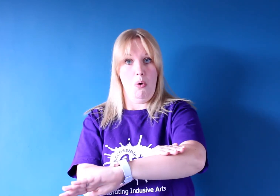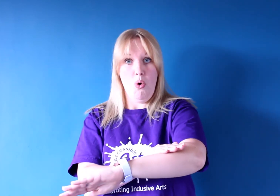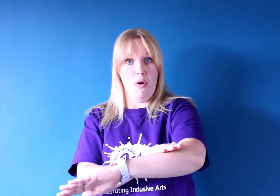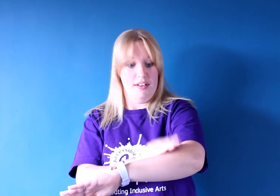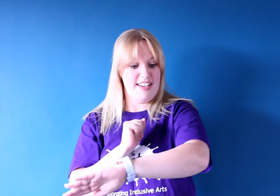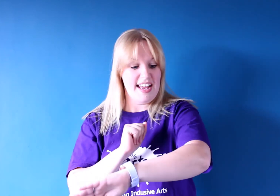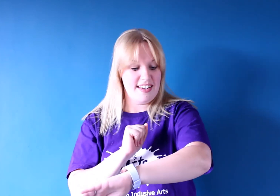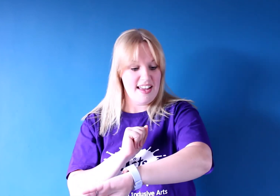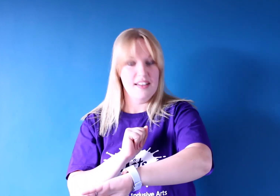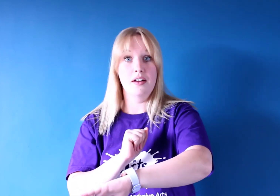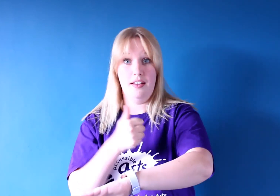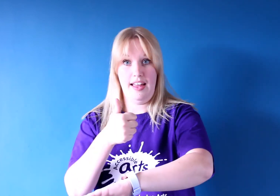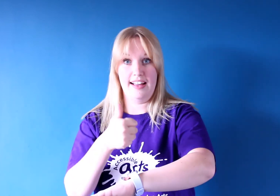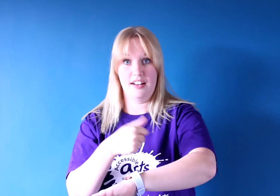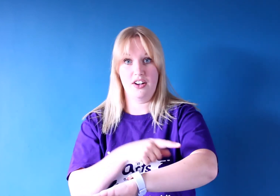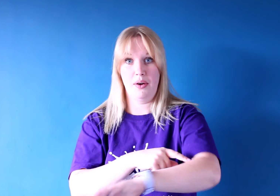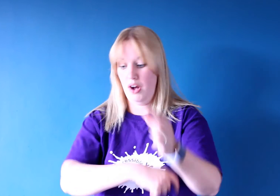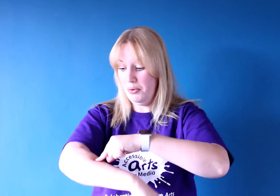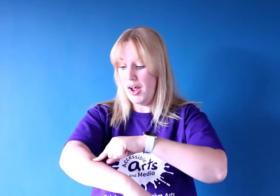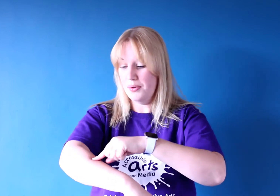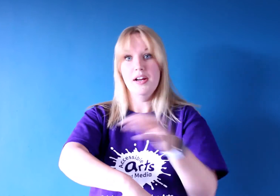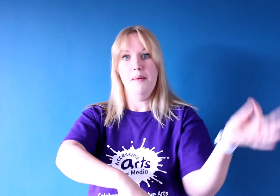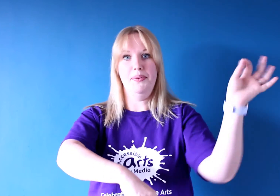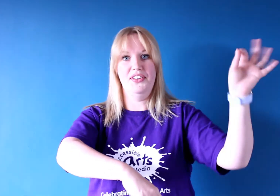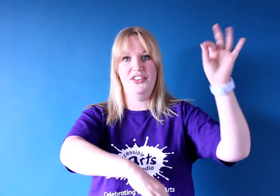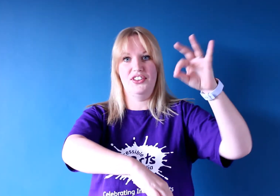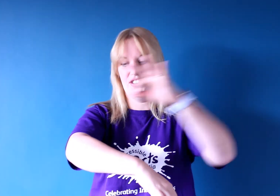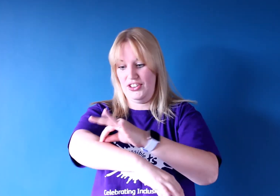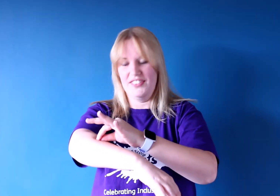Oh, did you get it? Excellent, I got that one. Oh no bzzzz,